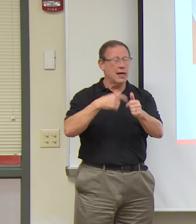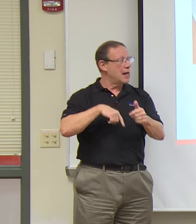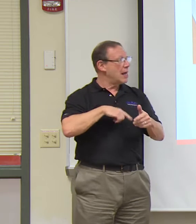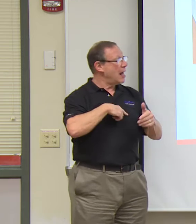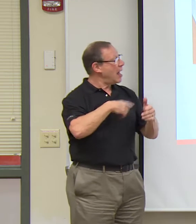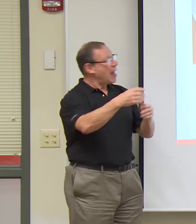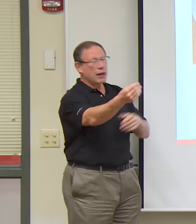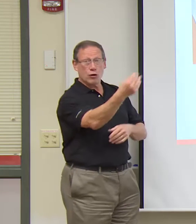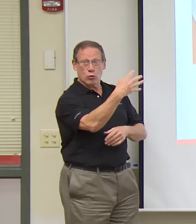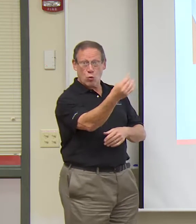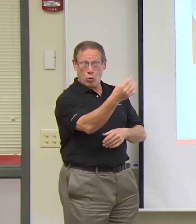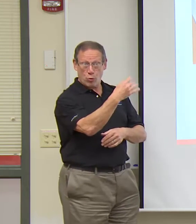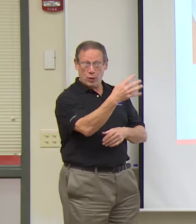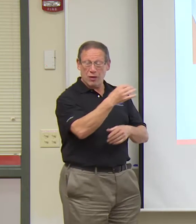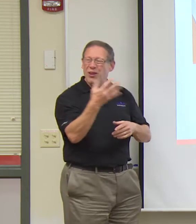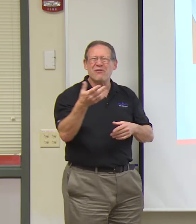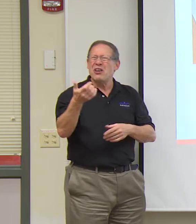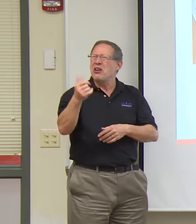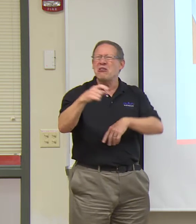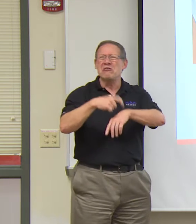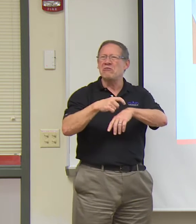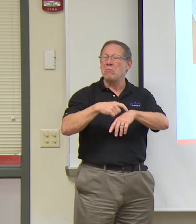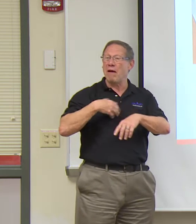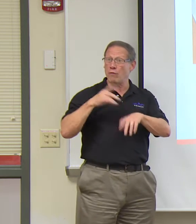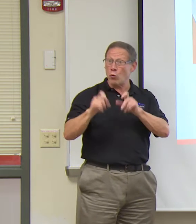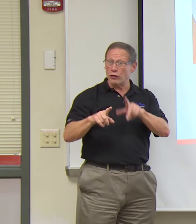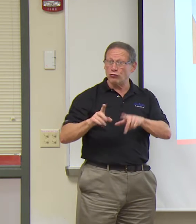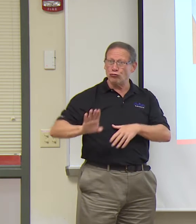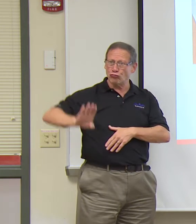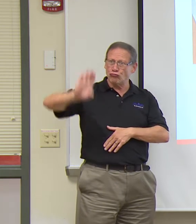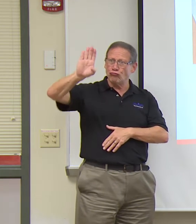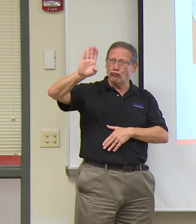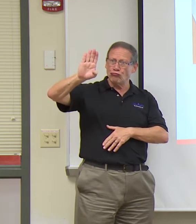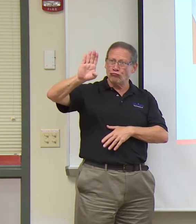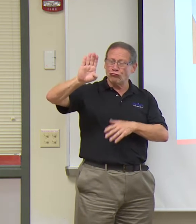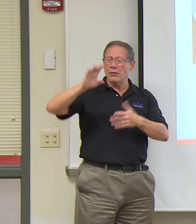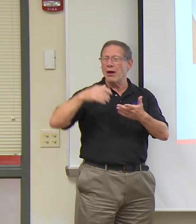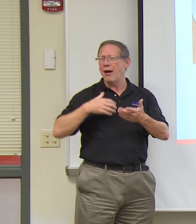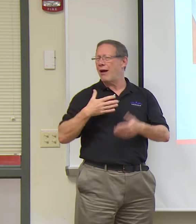but if you have any questions, just raise your hand, let me know, and I'll be happy to answer them.